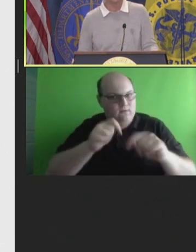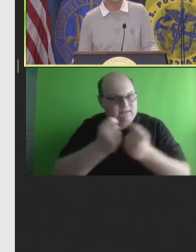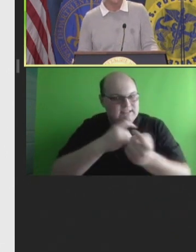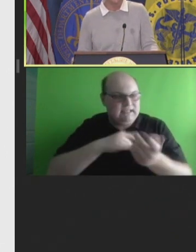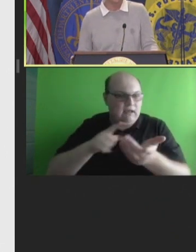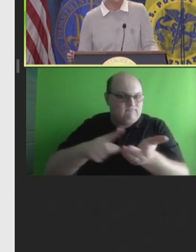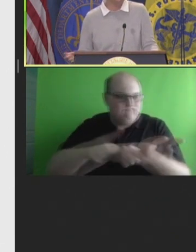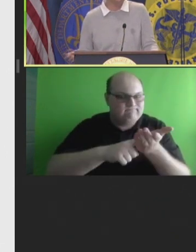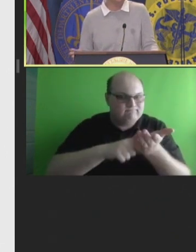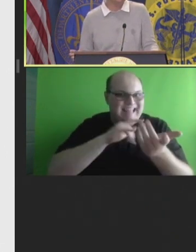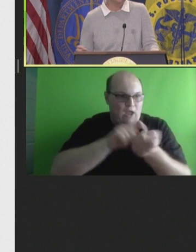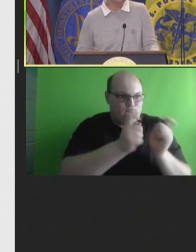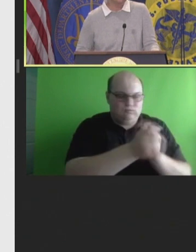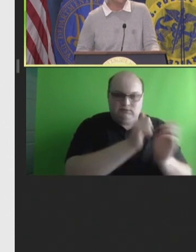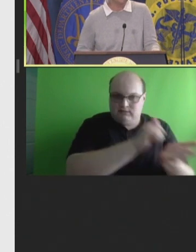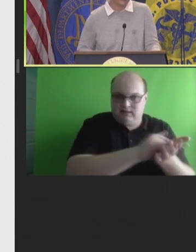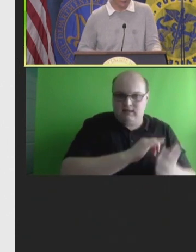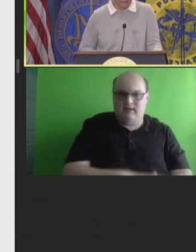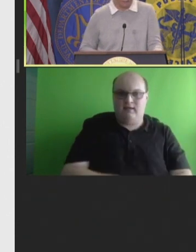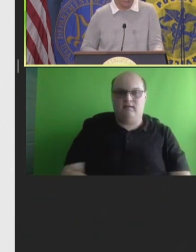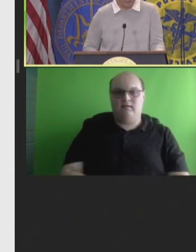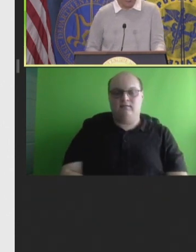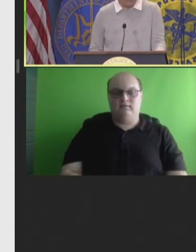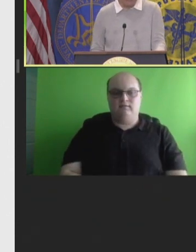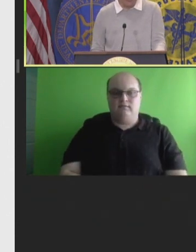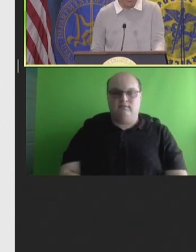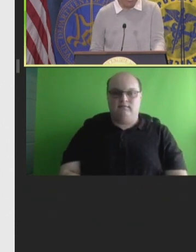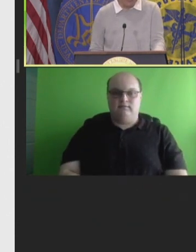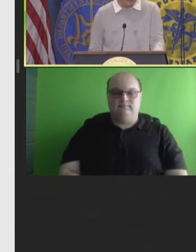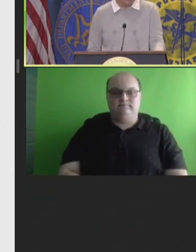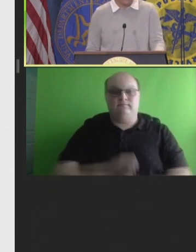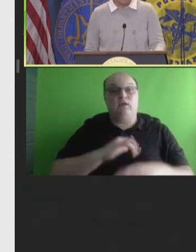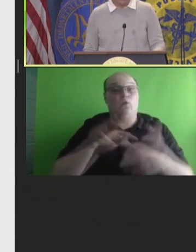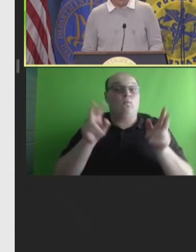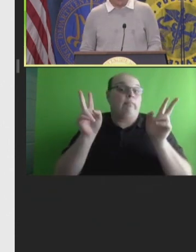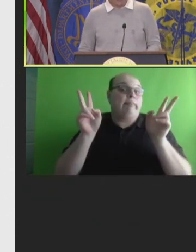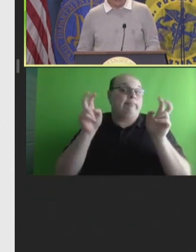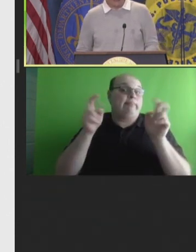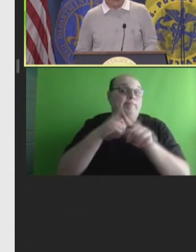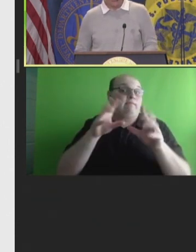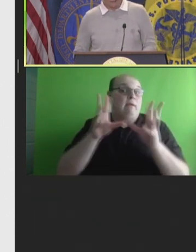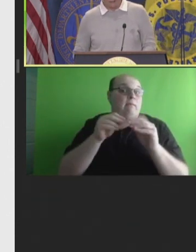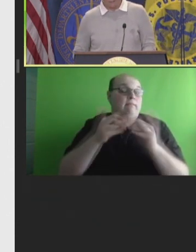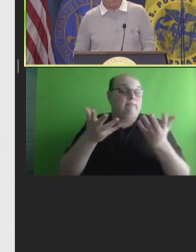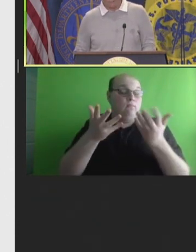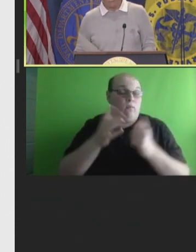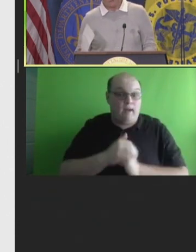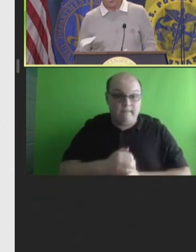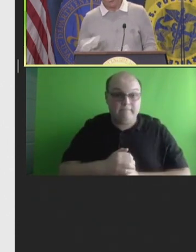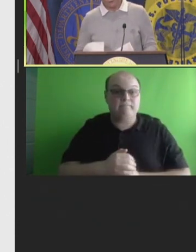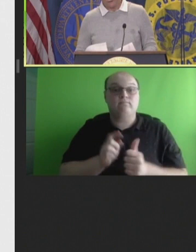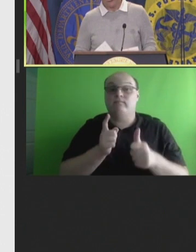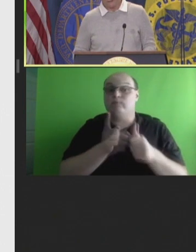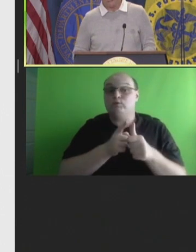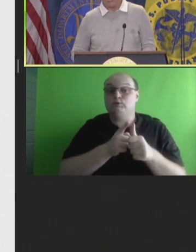And I wanted to just share a couple of themes from those meetings. And the first theme that